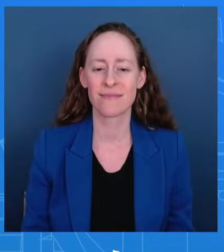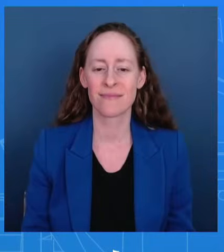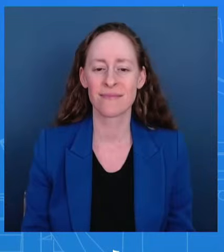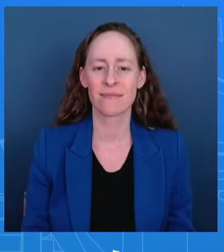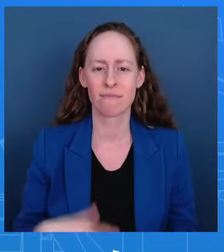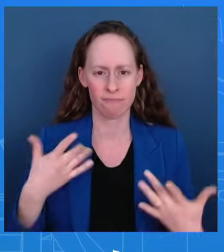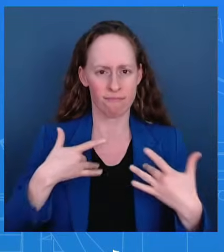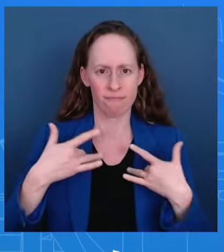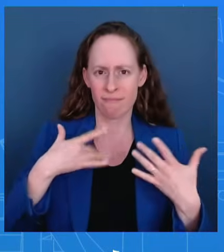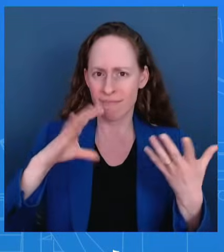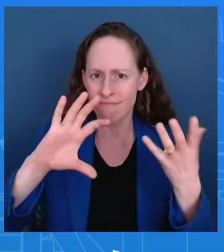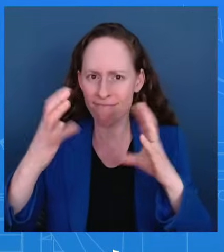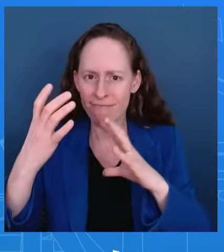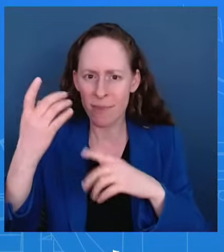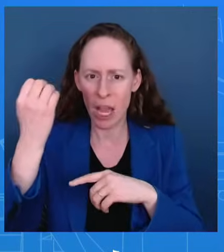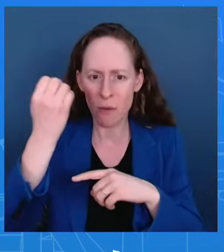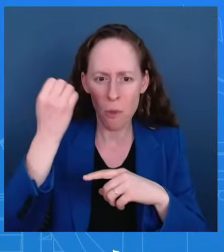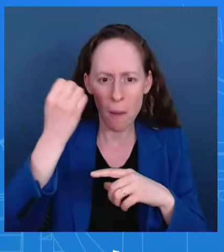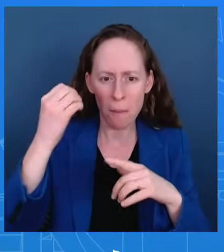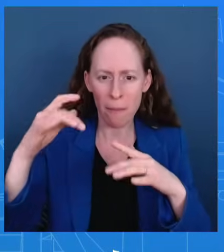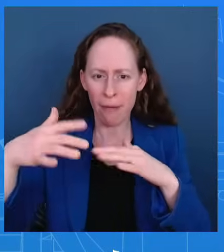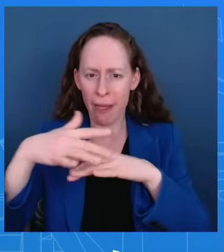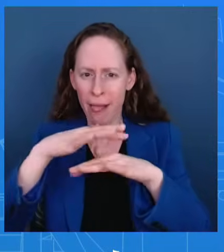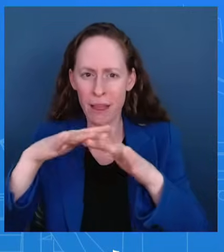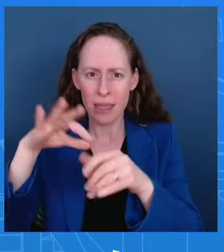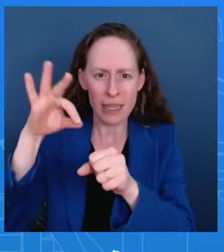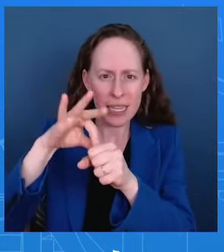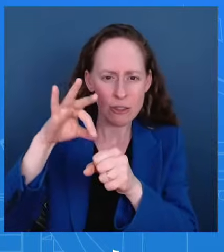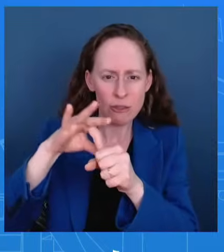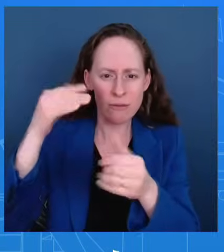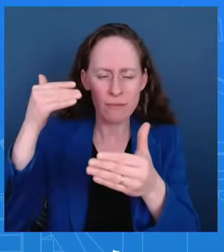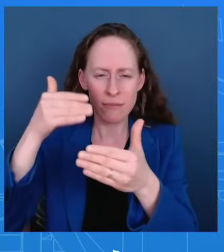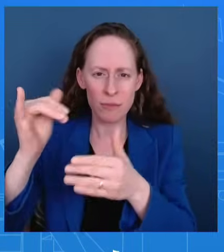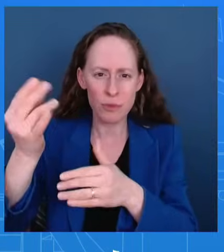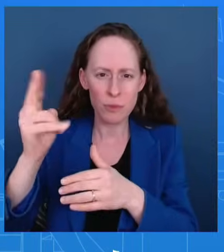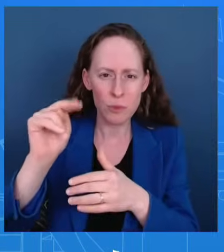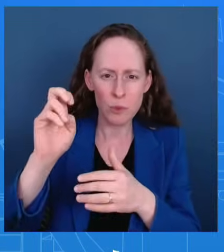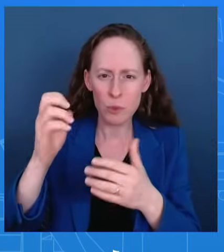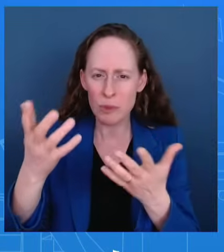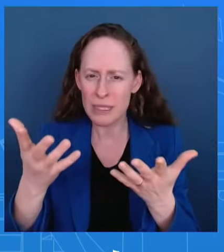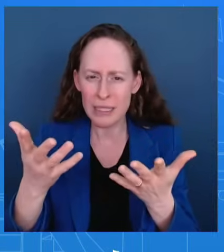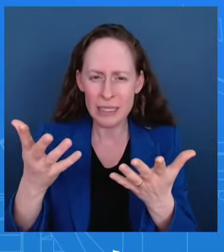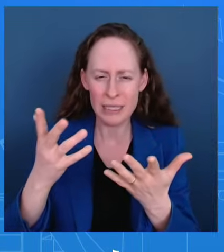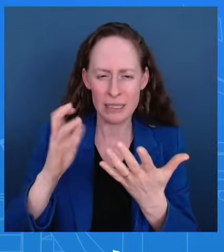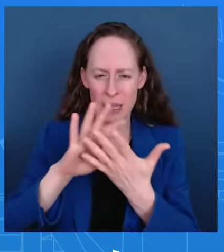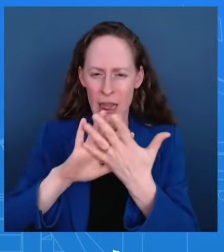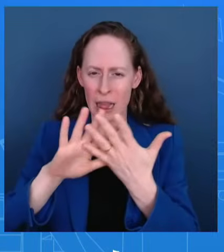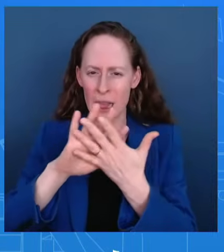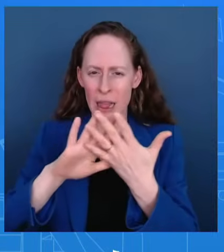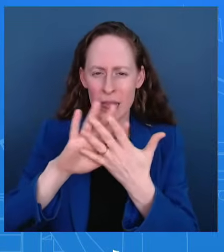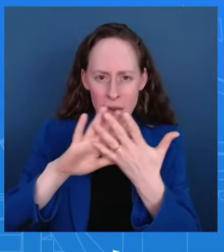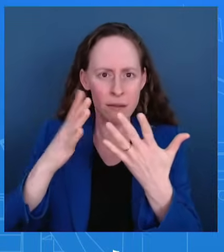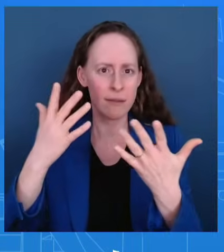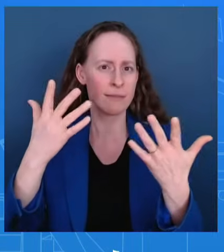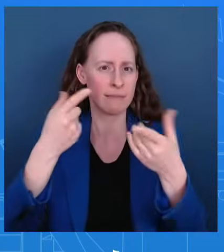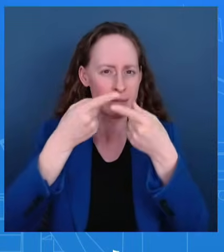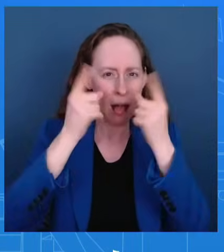There have been some attacks on German politicians that we've seen. You know, how much is this a worry of the administration across the world?